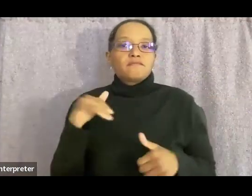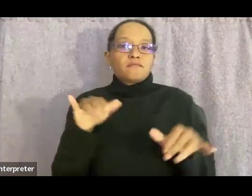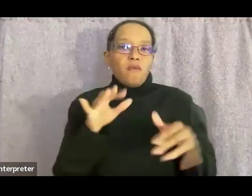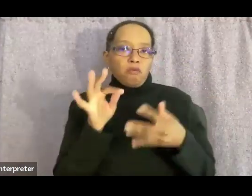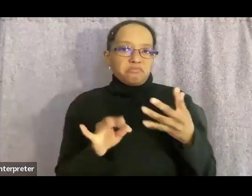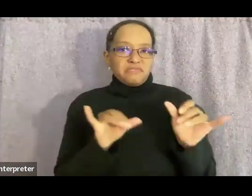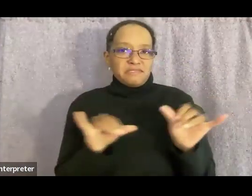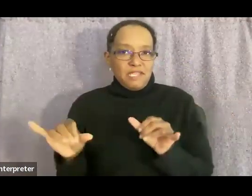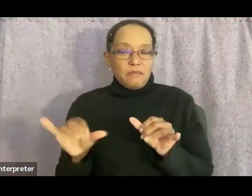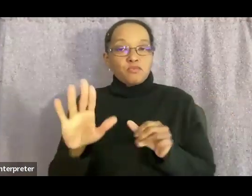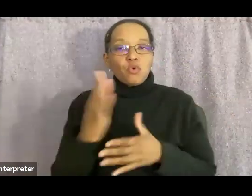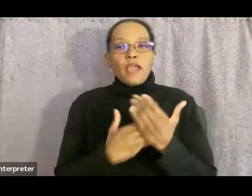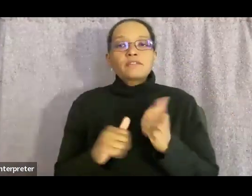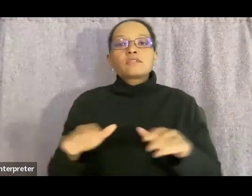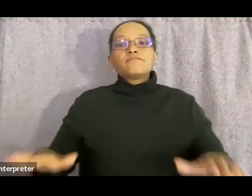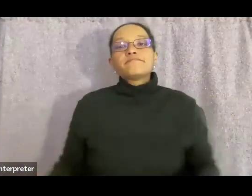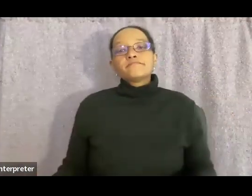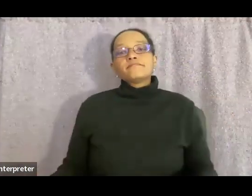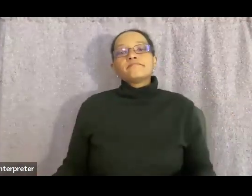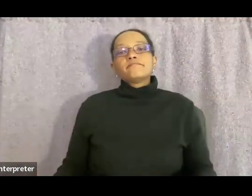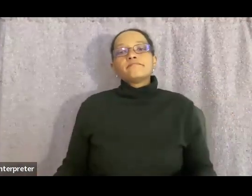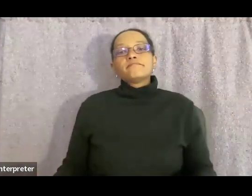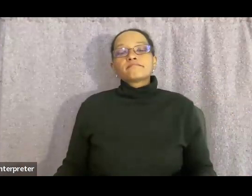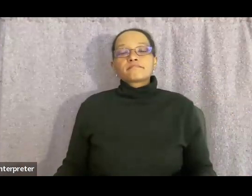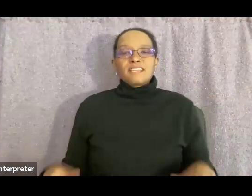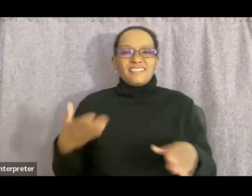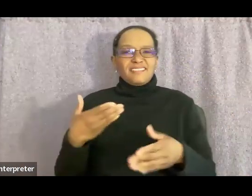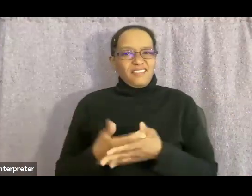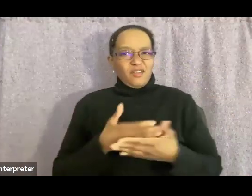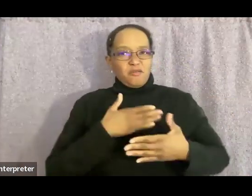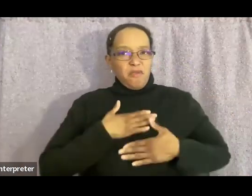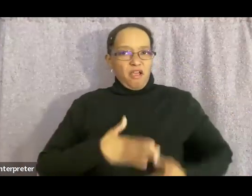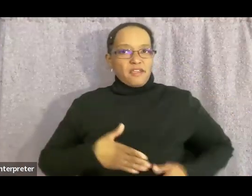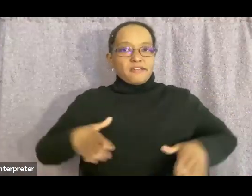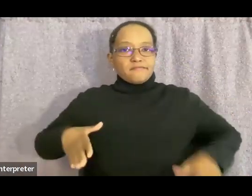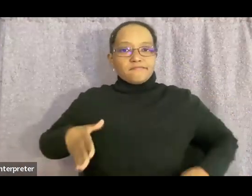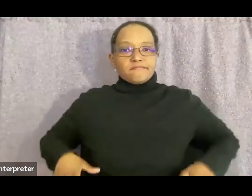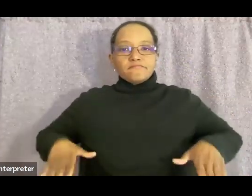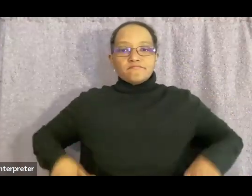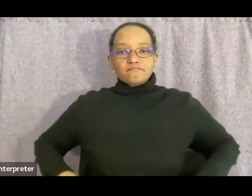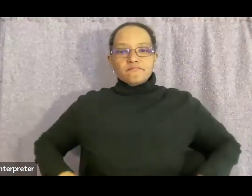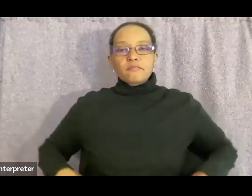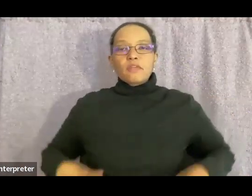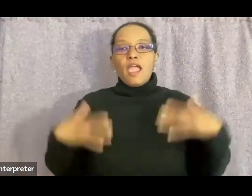but your hands could be relaxed down at your side as you squeeze back, pressing into the ground or your bed.